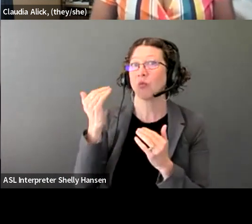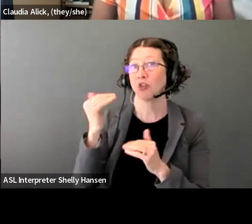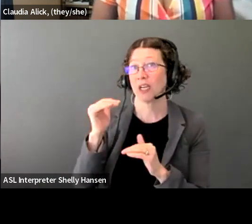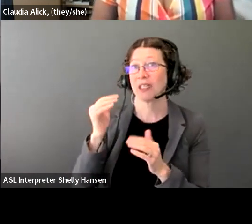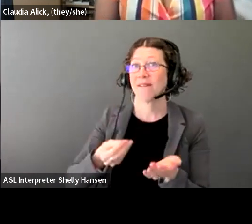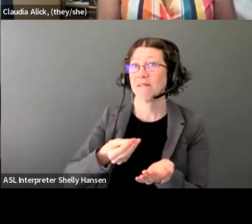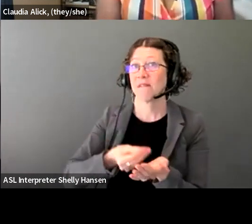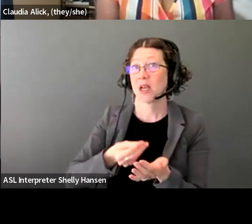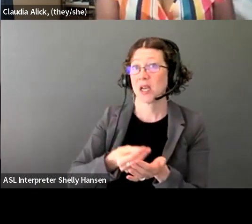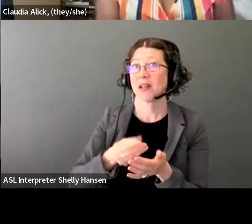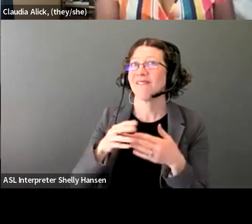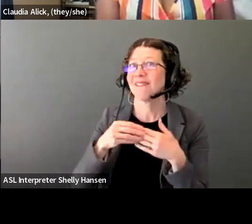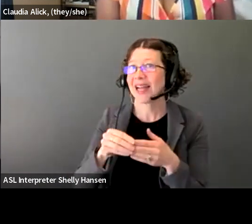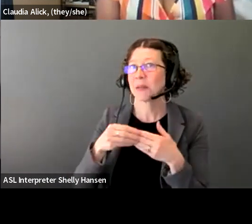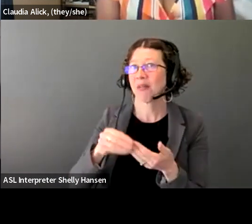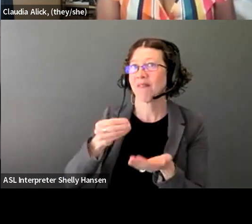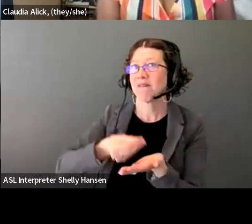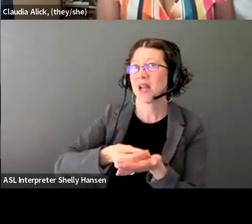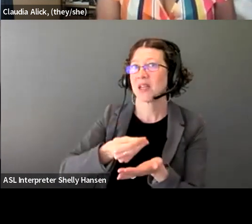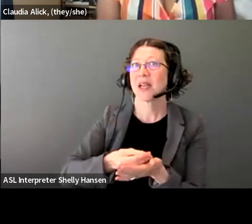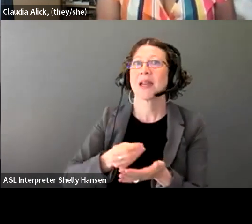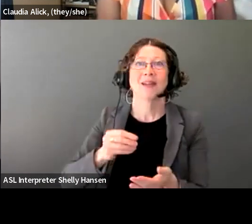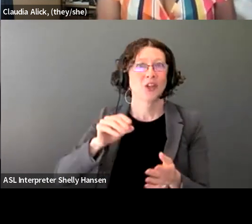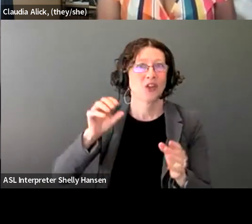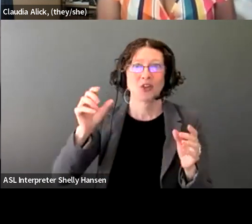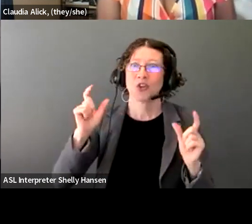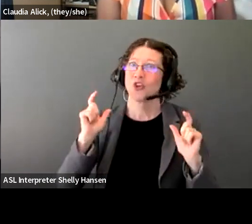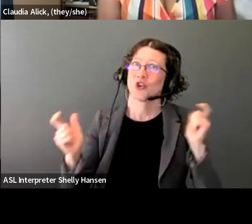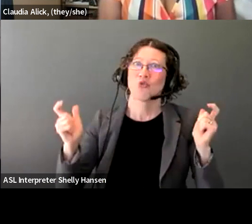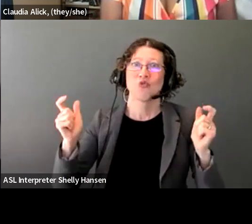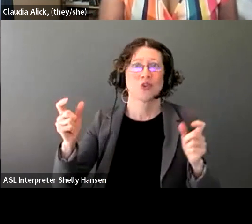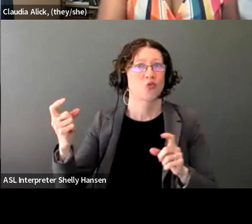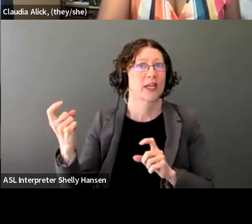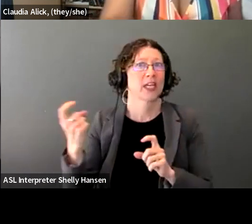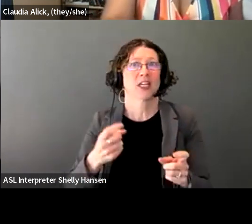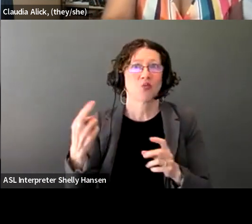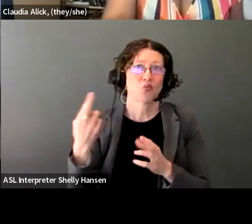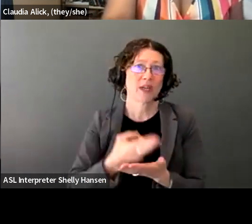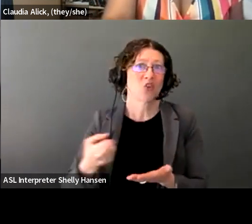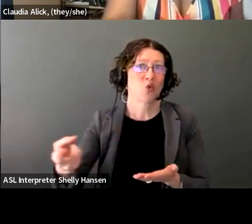something I would like to see more of.